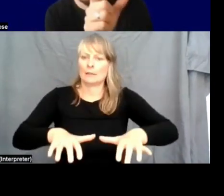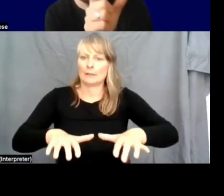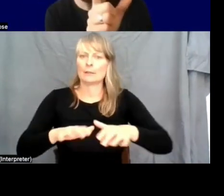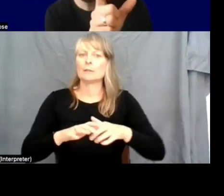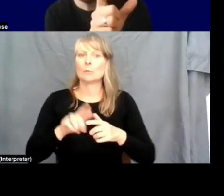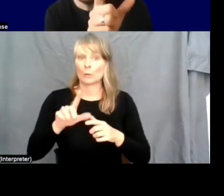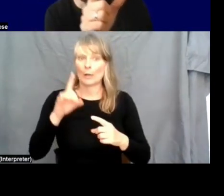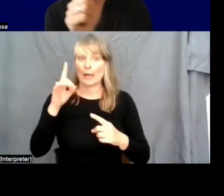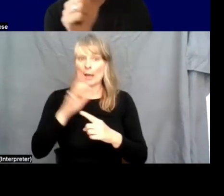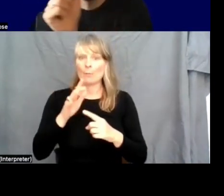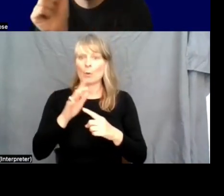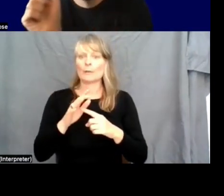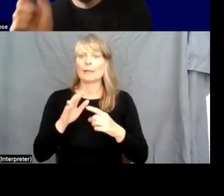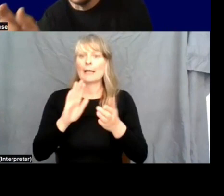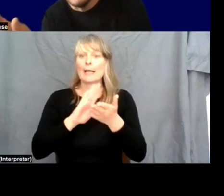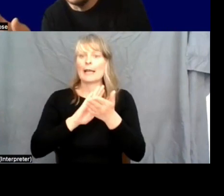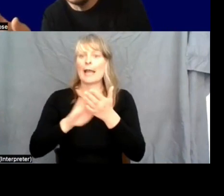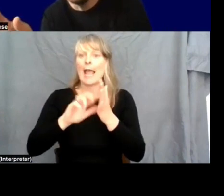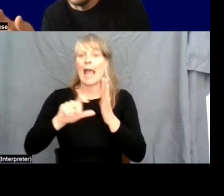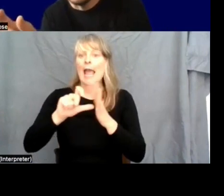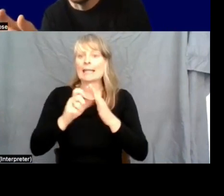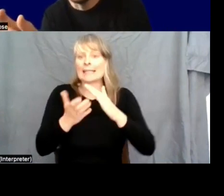hand under hand and hand over hand,